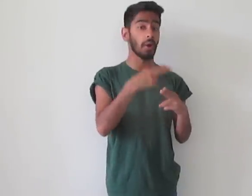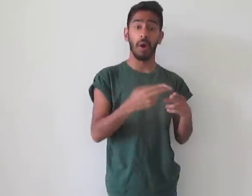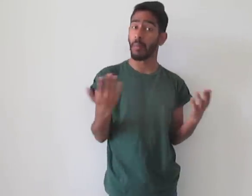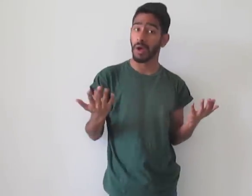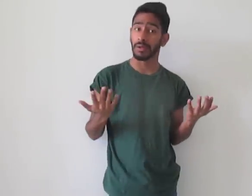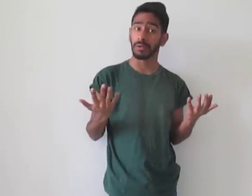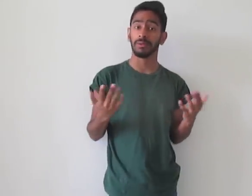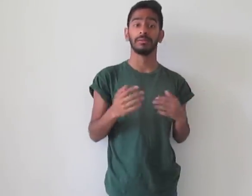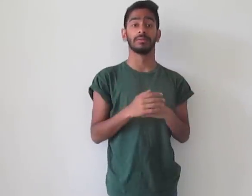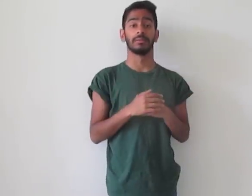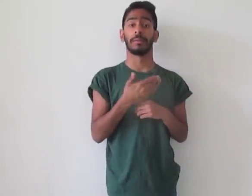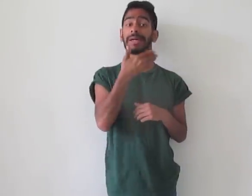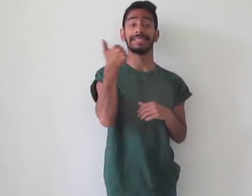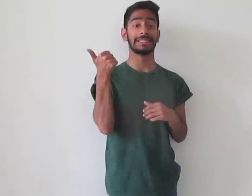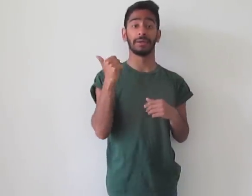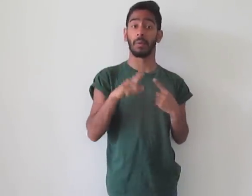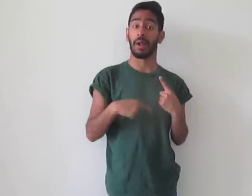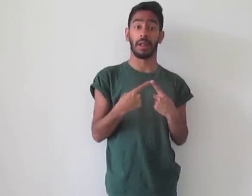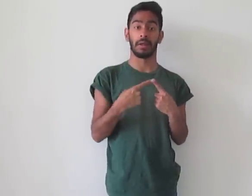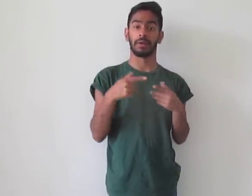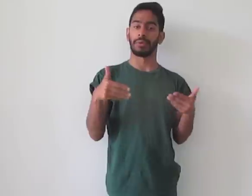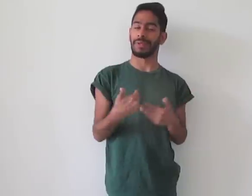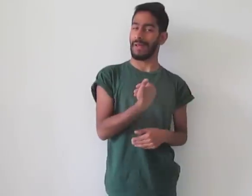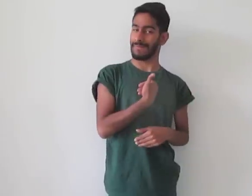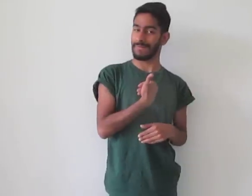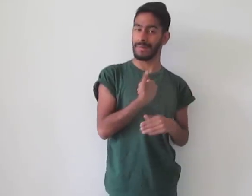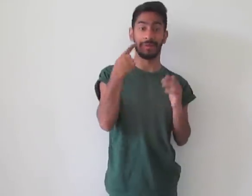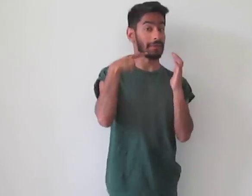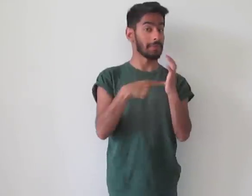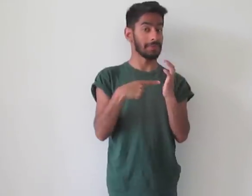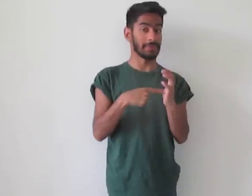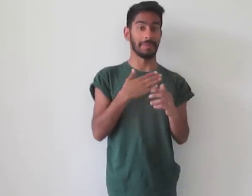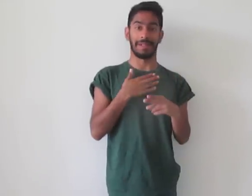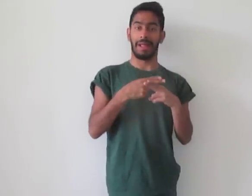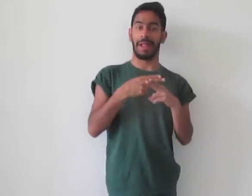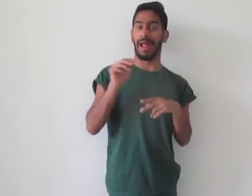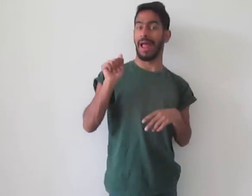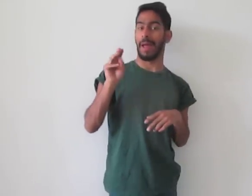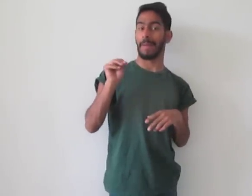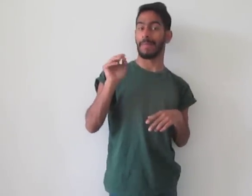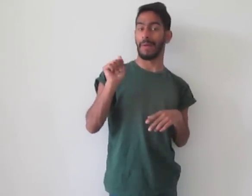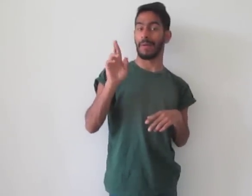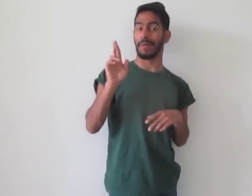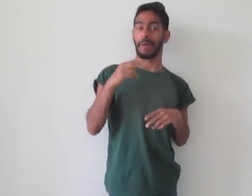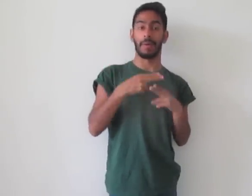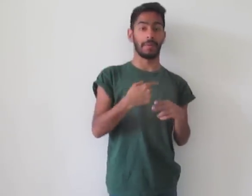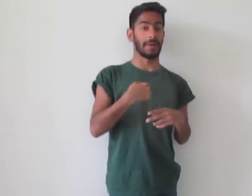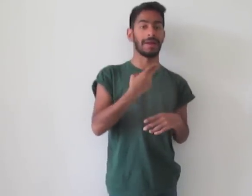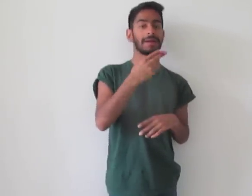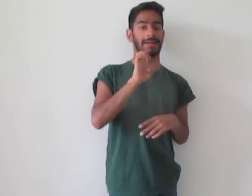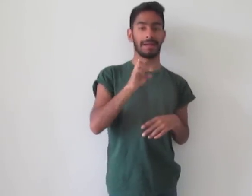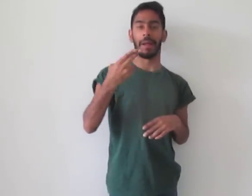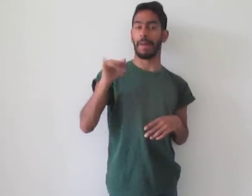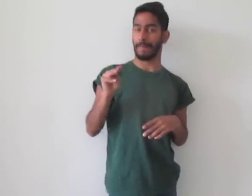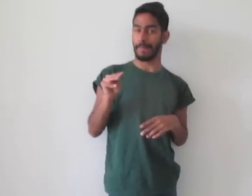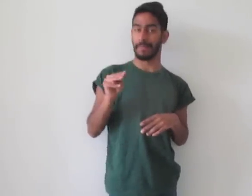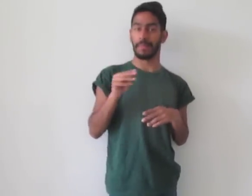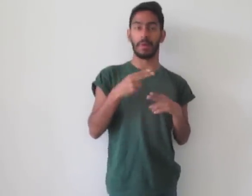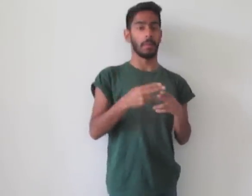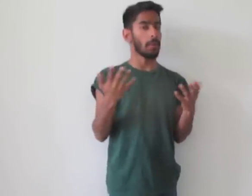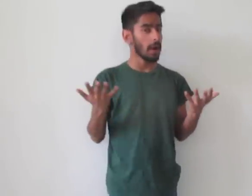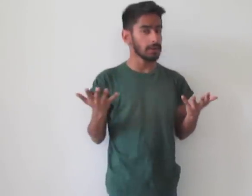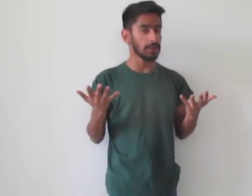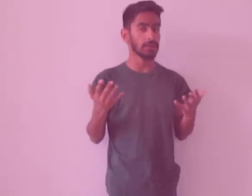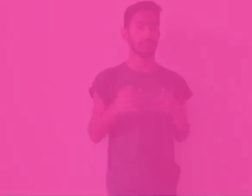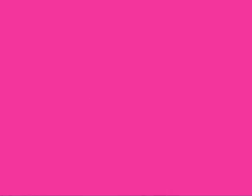Ask people what pronouns they use. Best when you introduce yourself, for example, “Hello my name is Amar and my pronouns are he/him. What pronouns you use?”